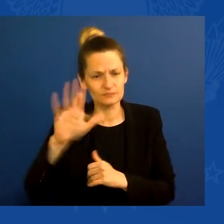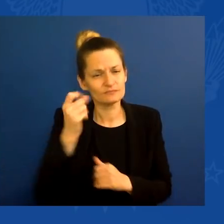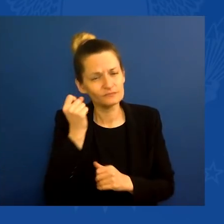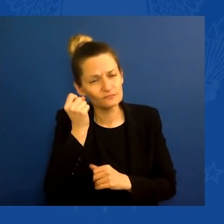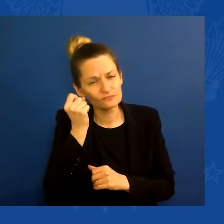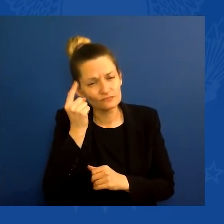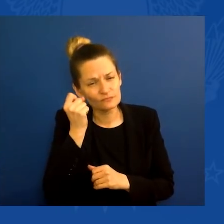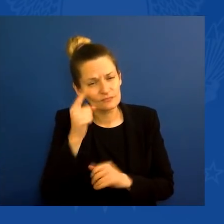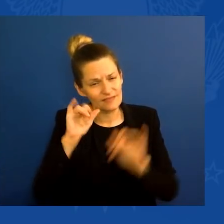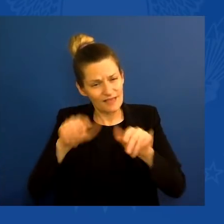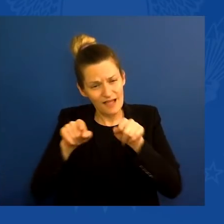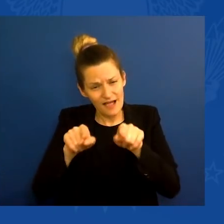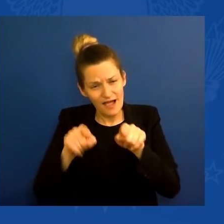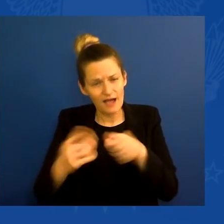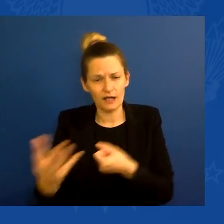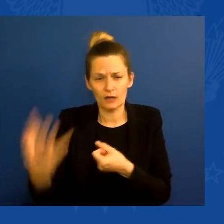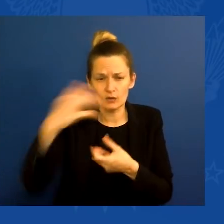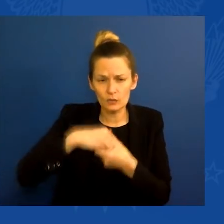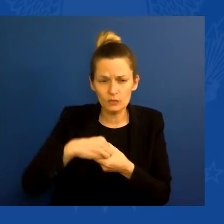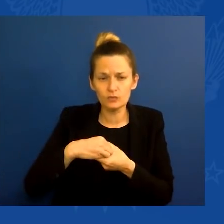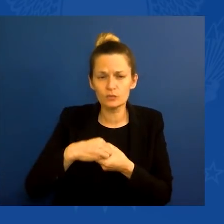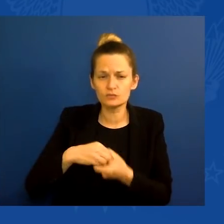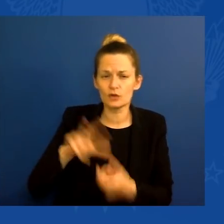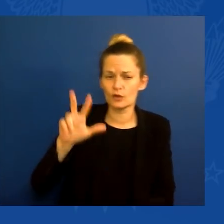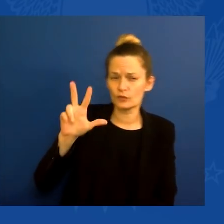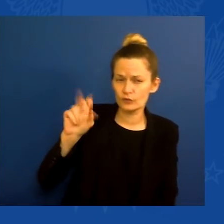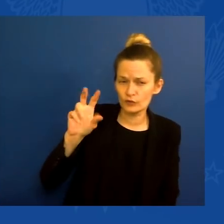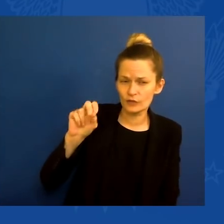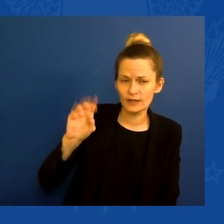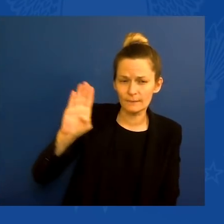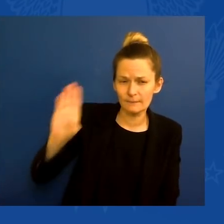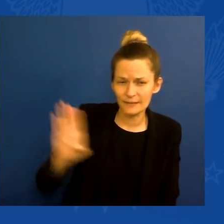investments in law enforcement and crime prevention.